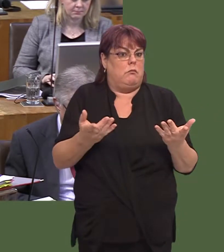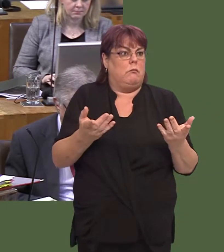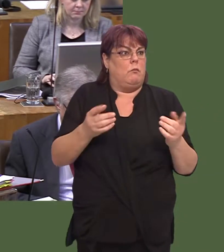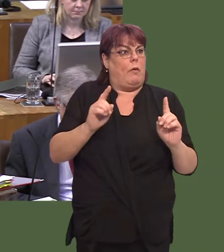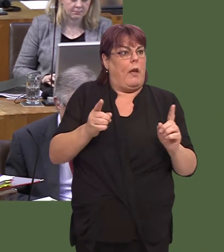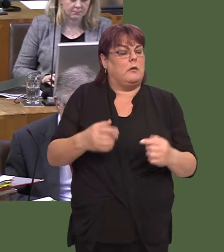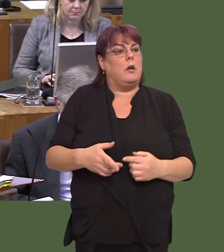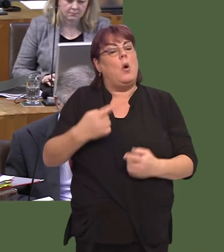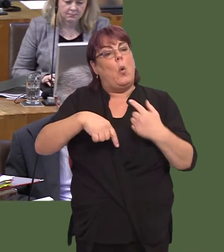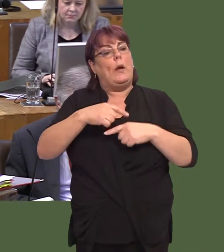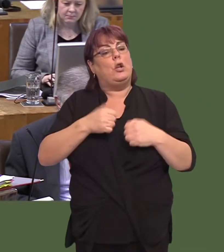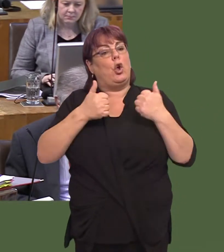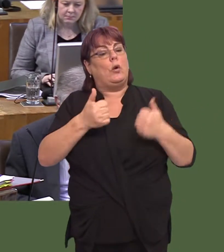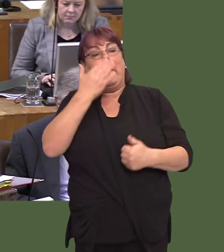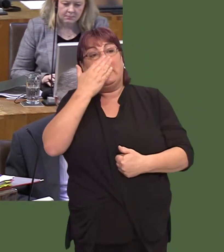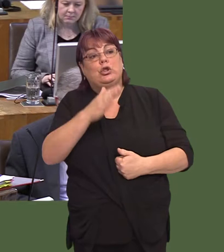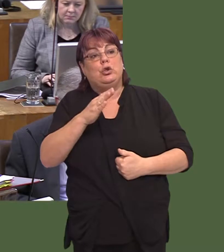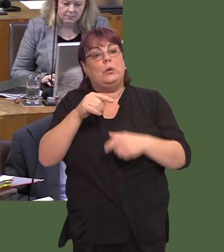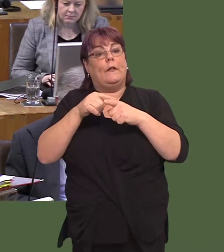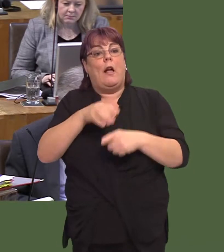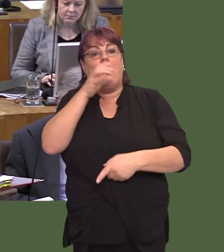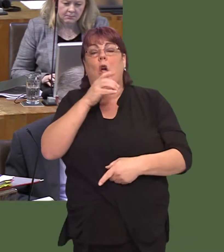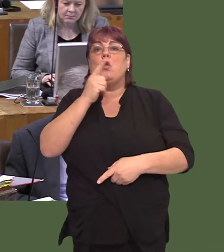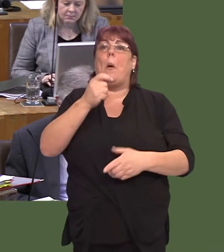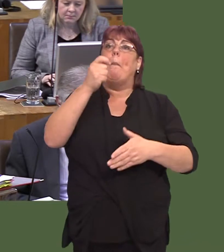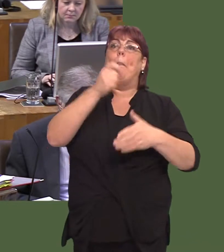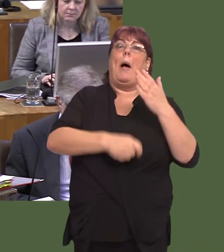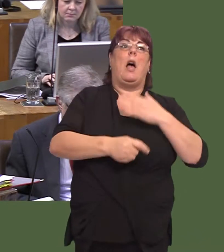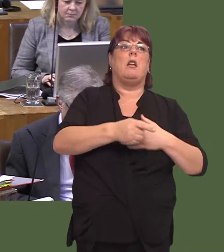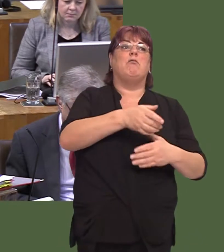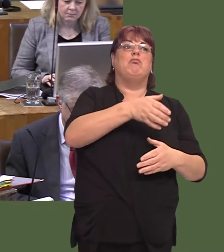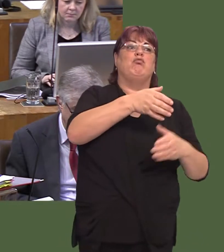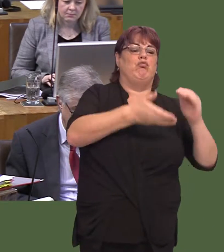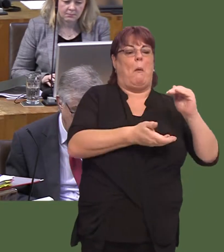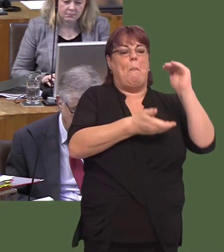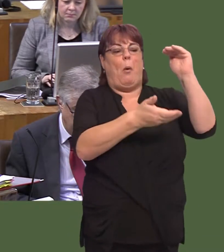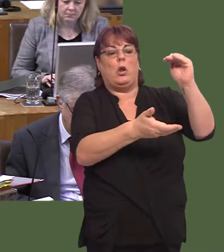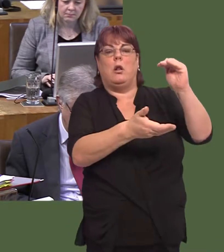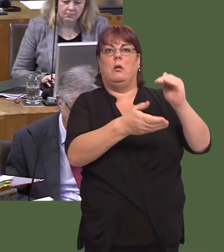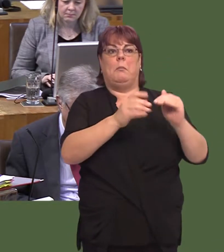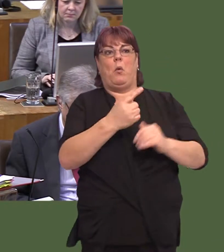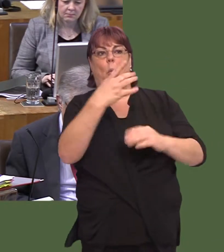to alcohol, rather than one that says, ëBuy one, get one freeí, ëBuy two, get one freeíóand